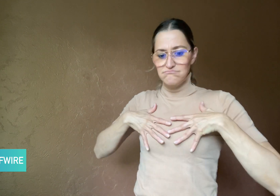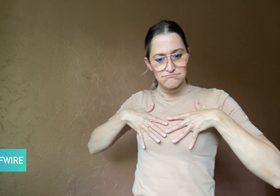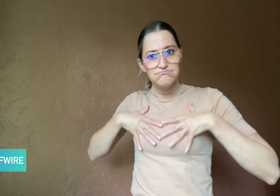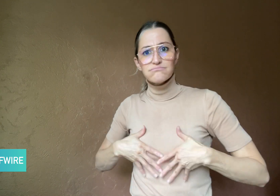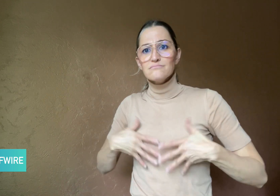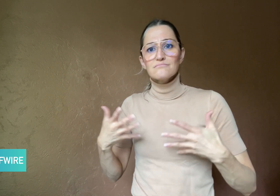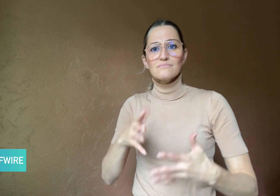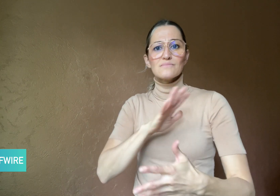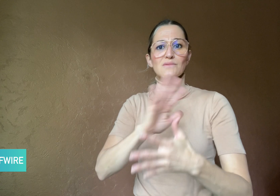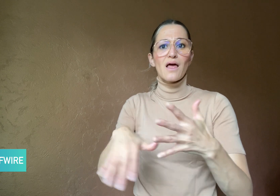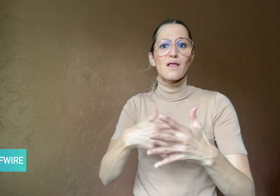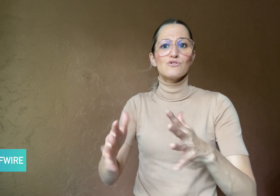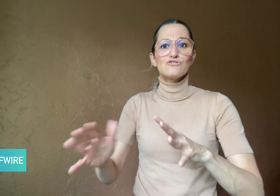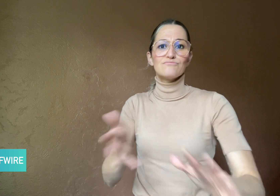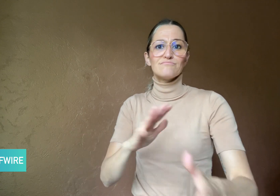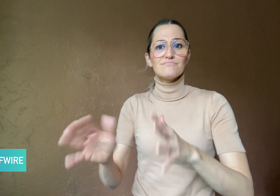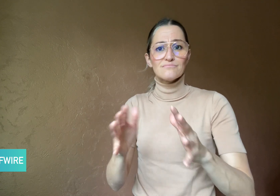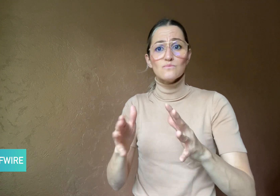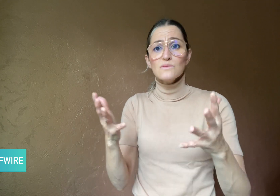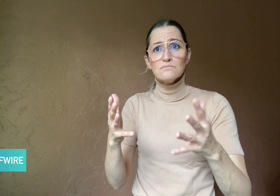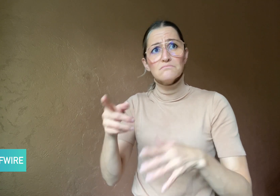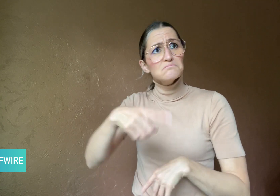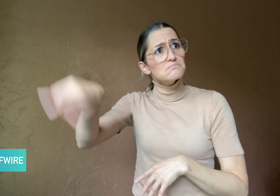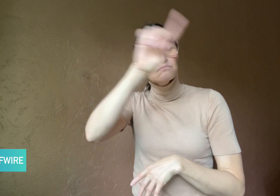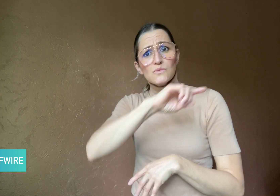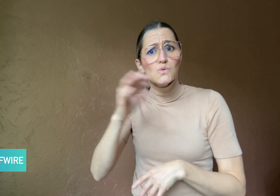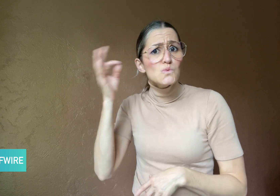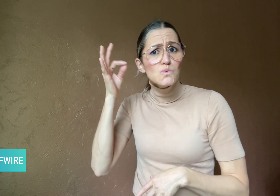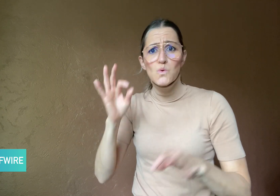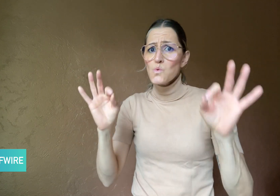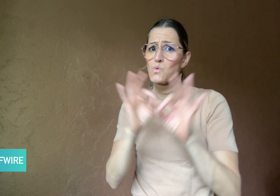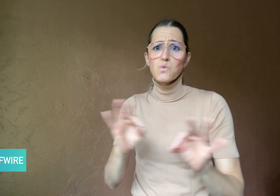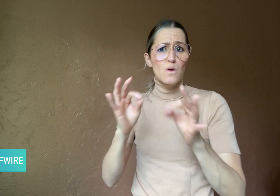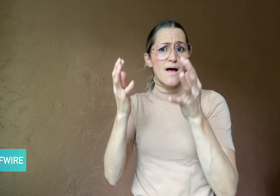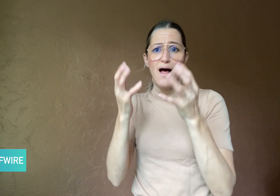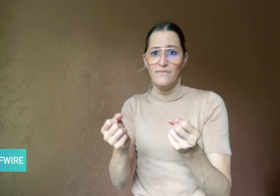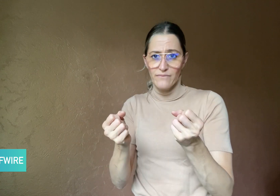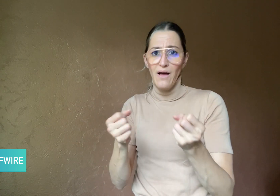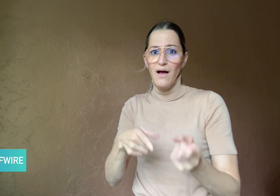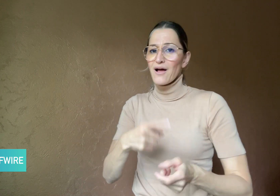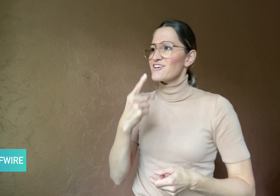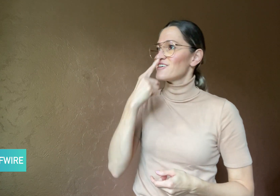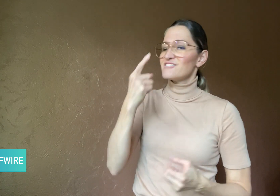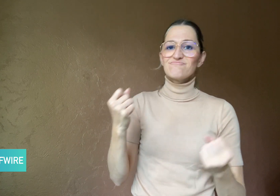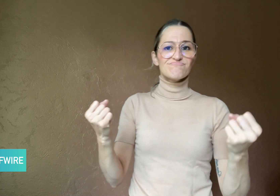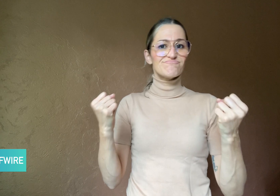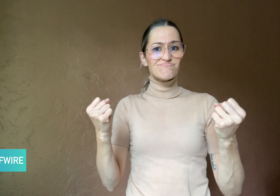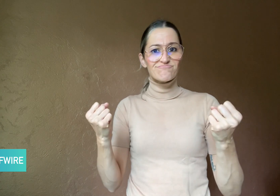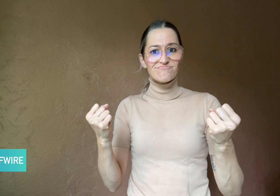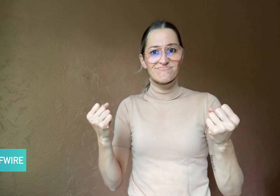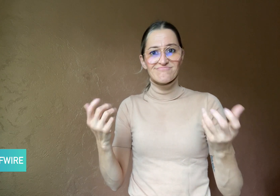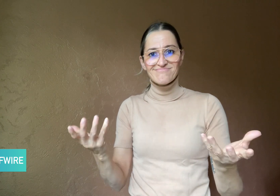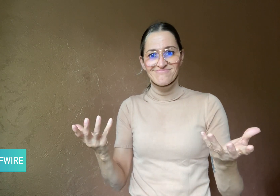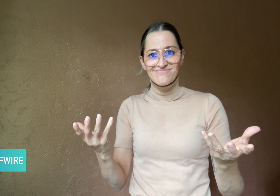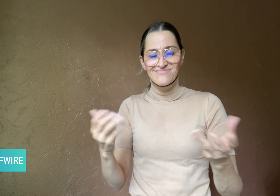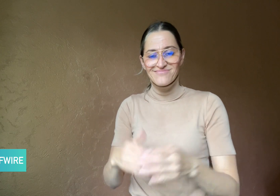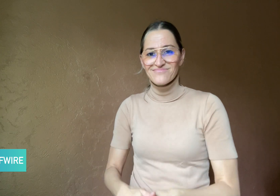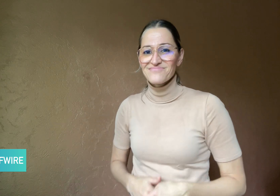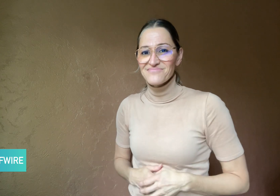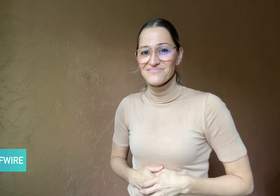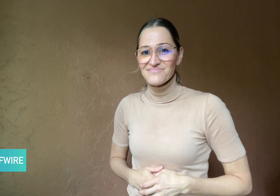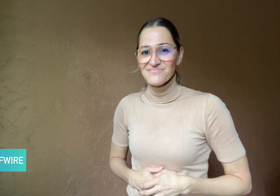that other hearing people do not have.